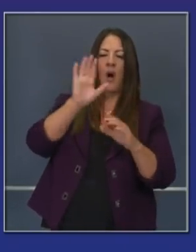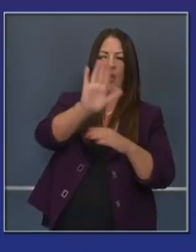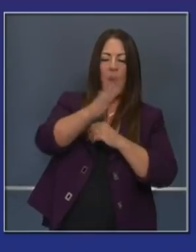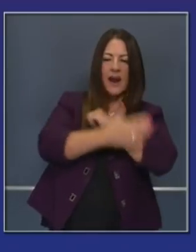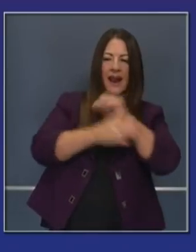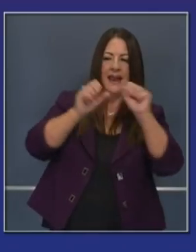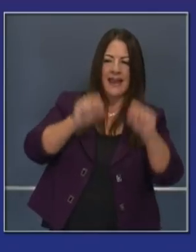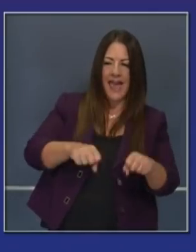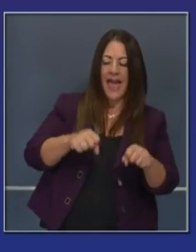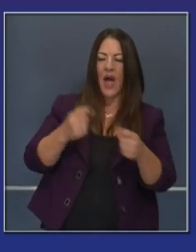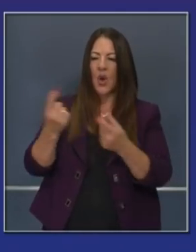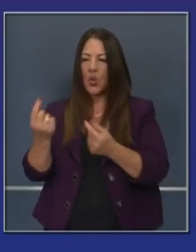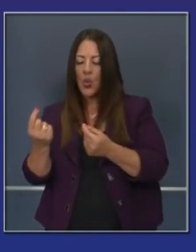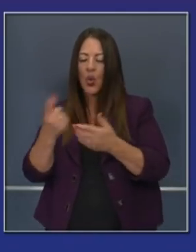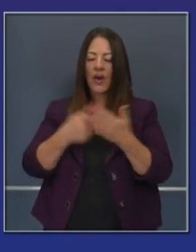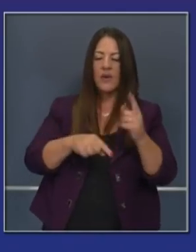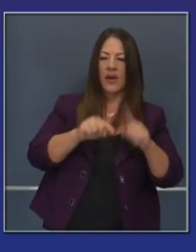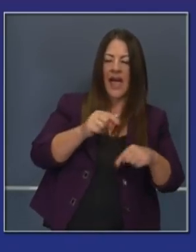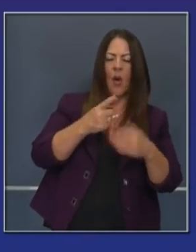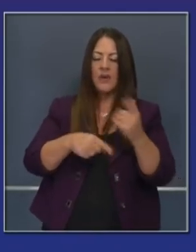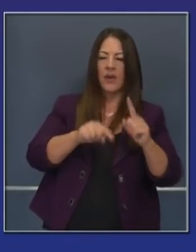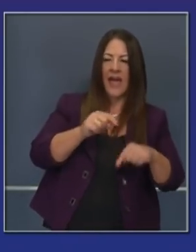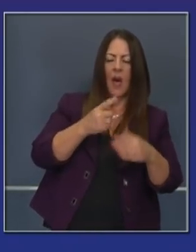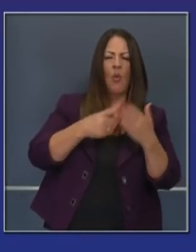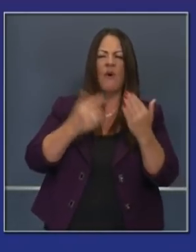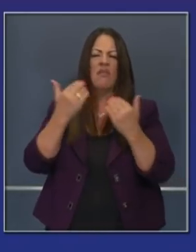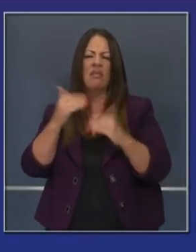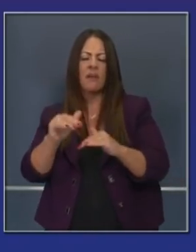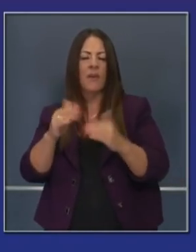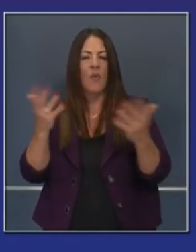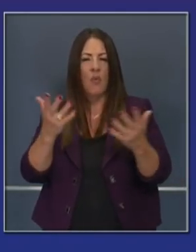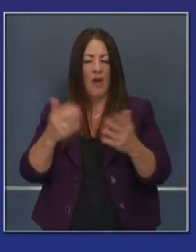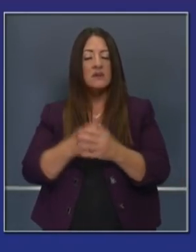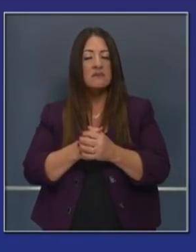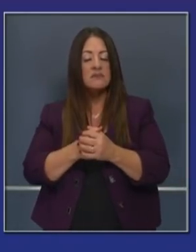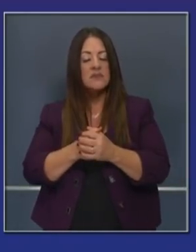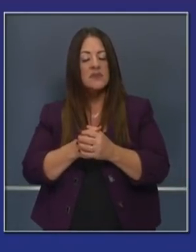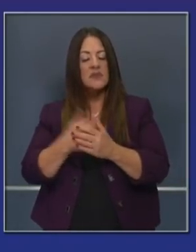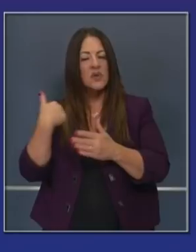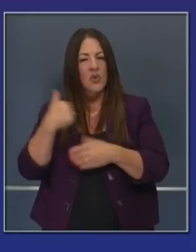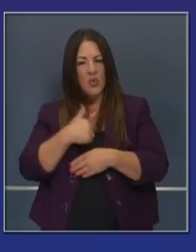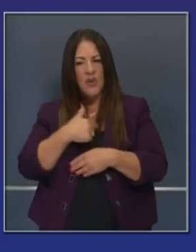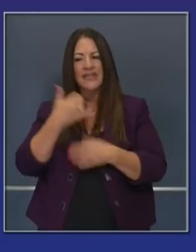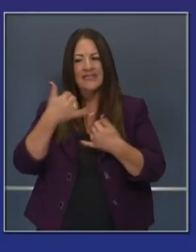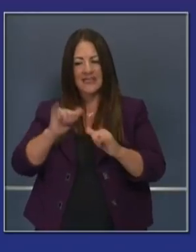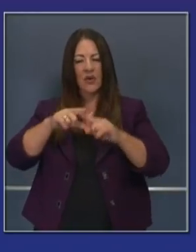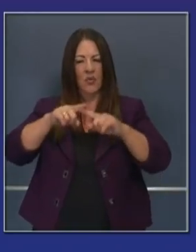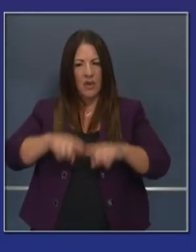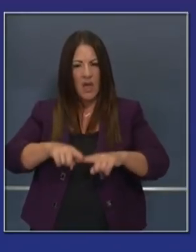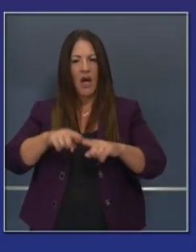PEOPLE TO MOVE INTO THESE NEW TIERS. WE PROVIDE IMPORTANT AND GUIDELINES BUT WE DO WE DO NOT ASSERT